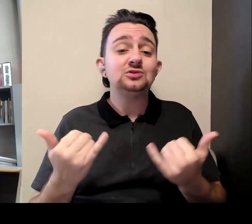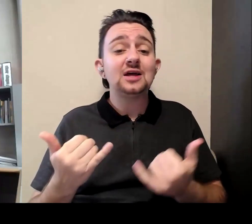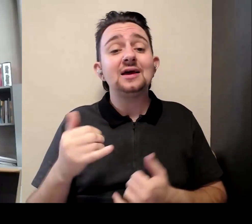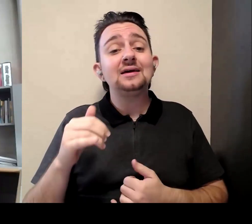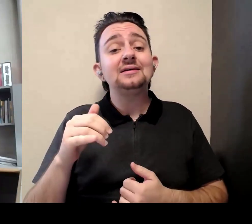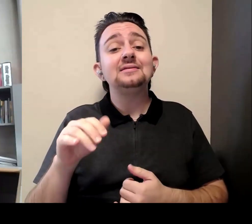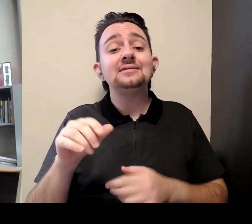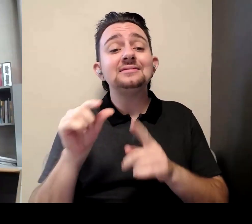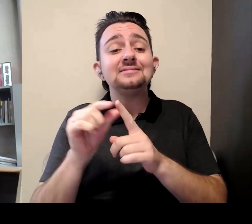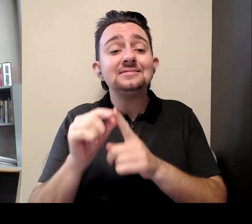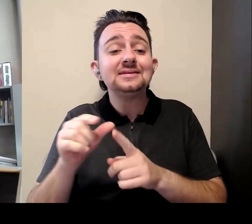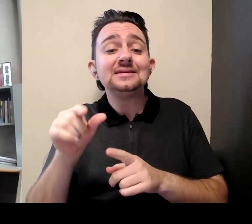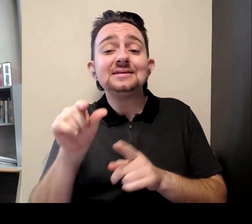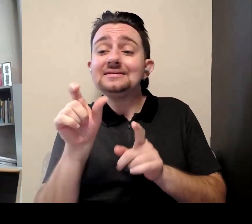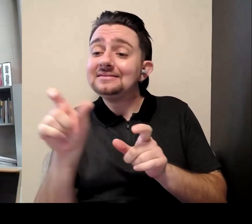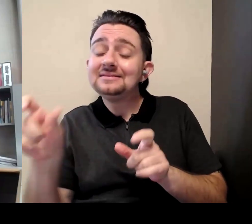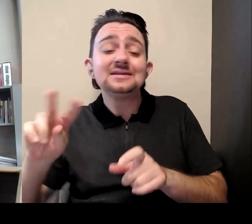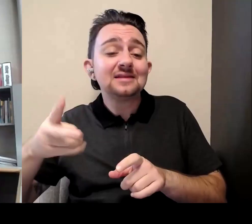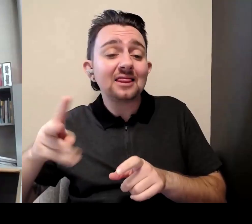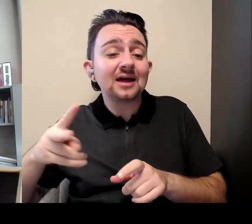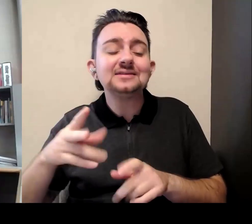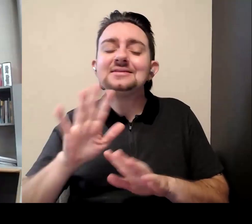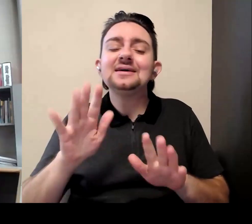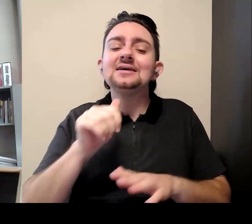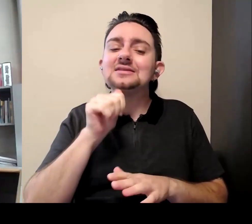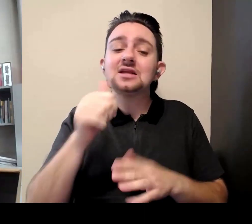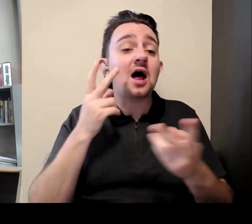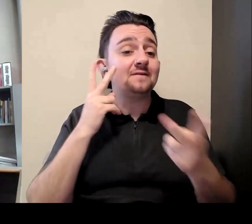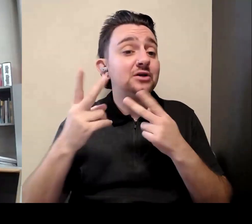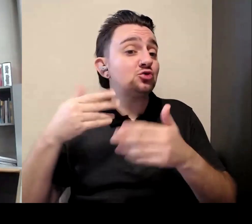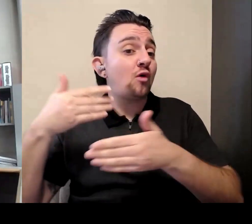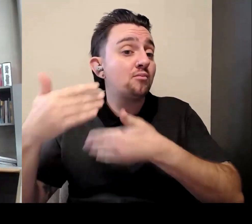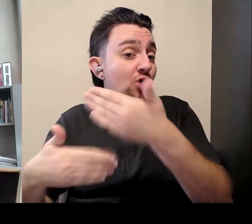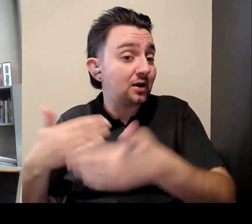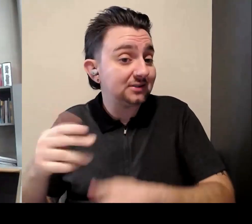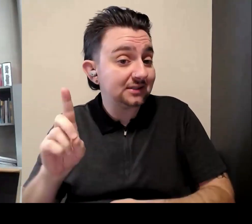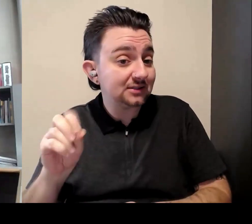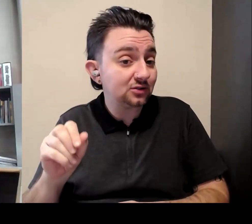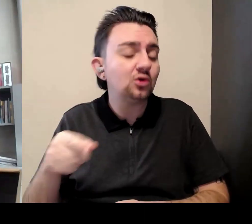So it's that neurological disorder, you know, with characteristics of.